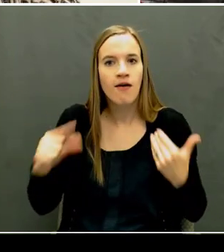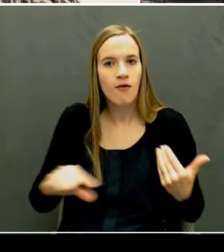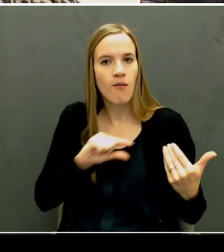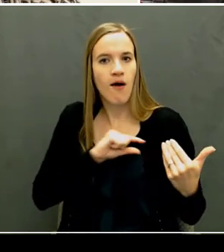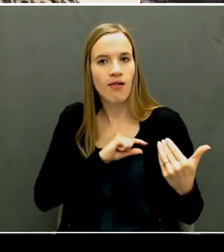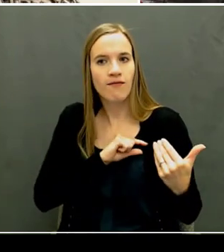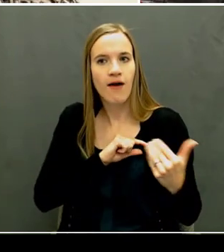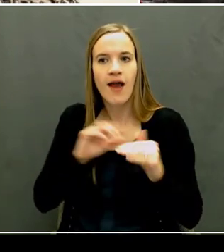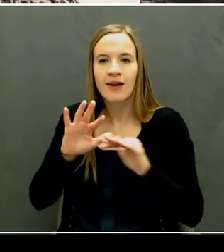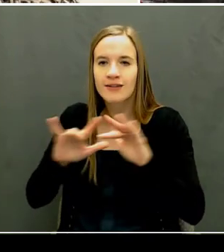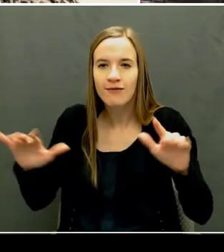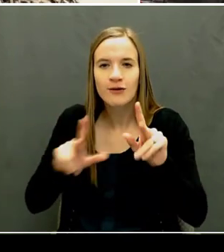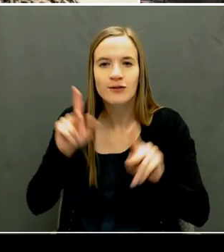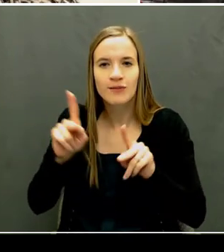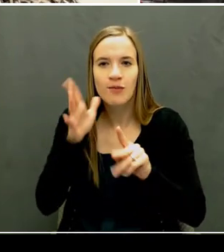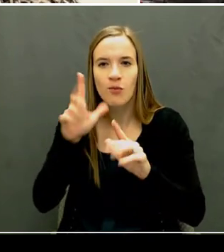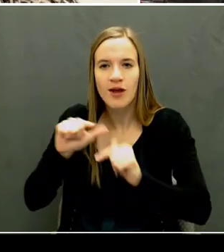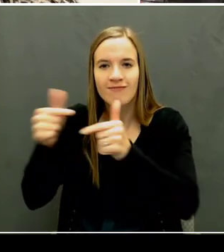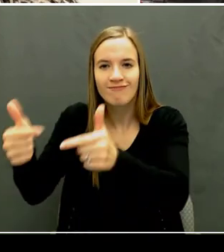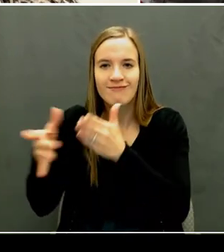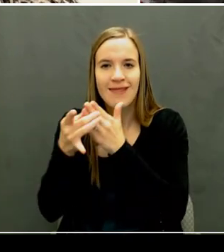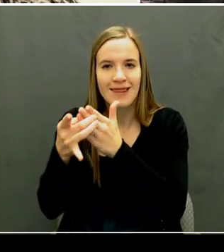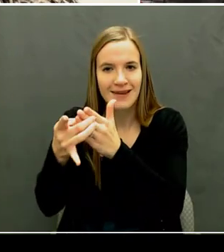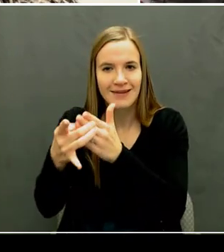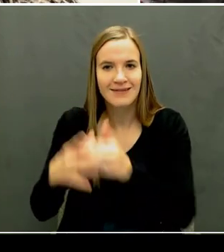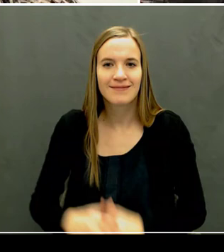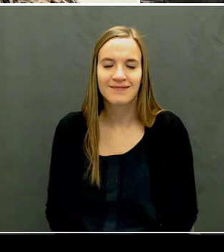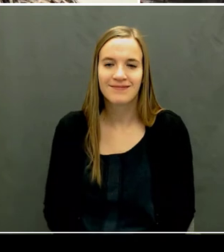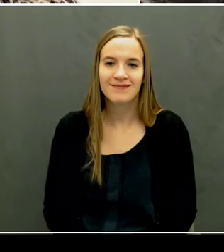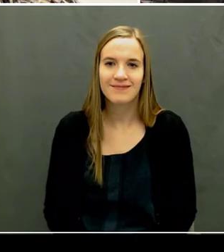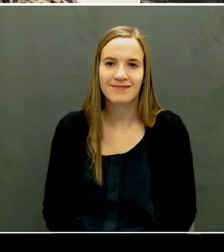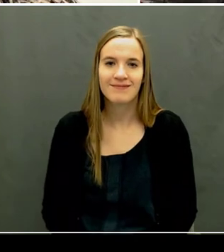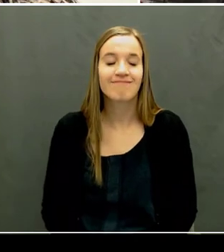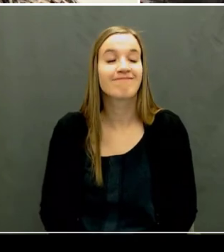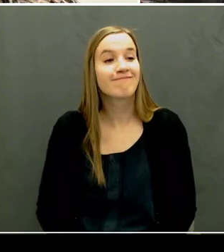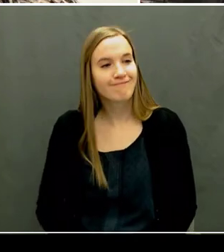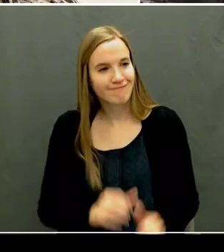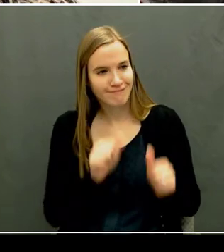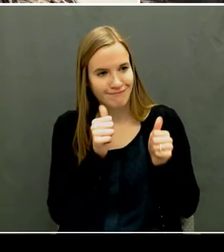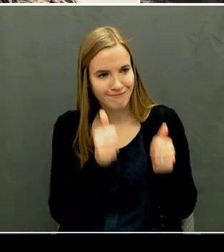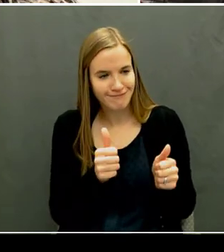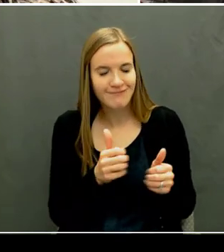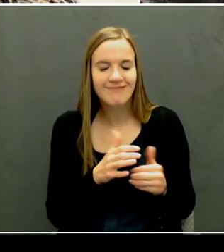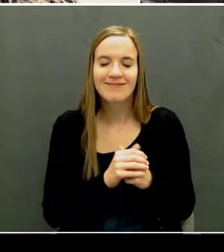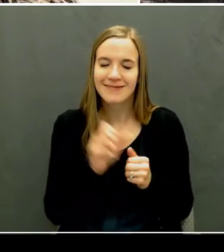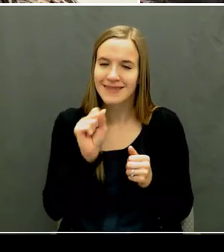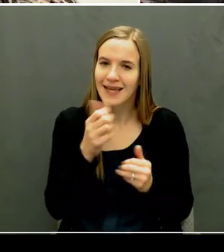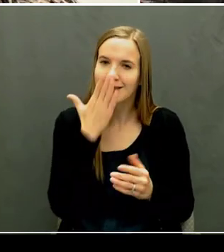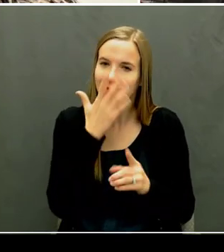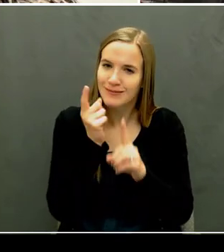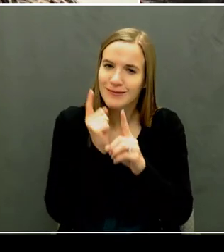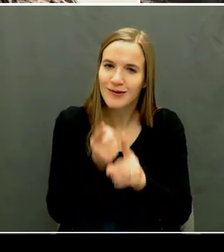Mark Leeper: Great points and well said and I think you'll find a lot of people in agreement and